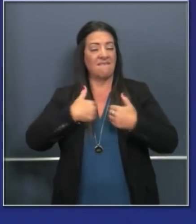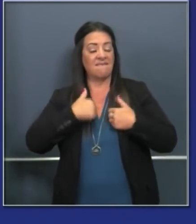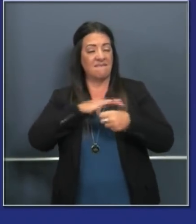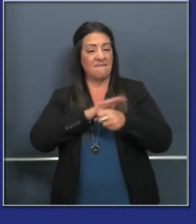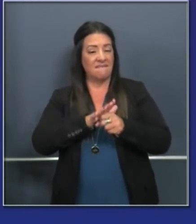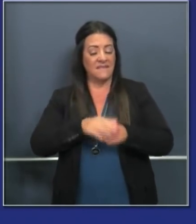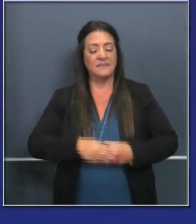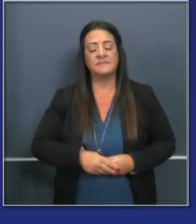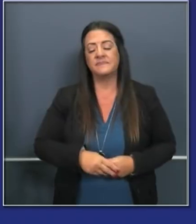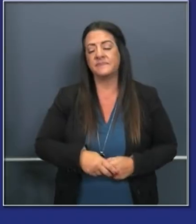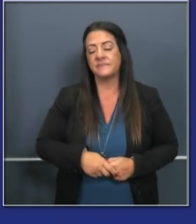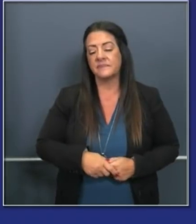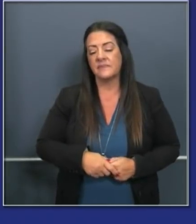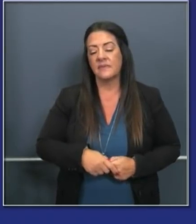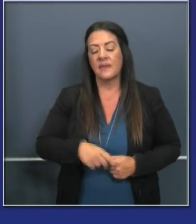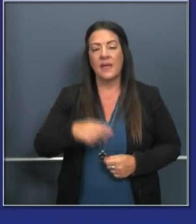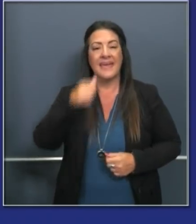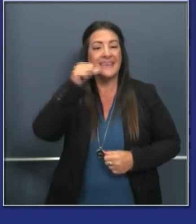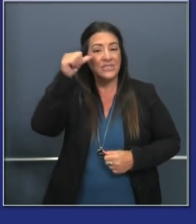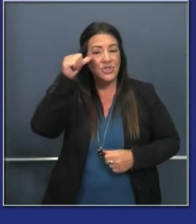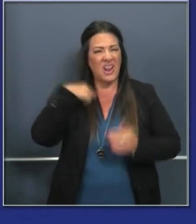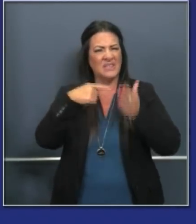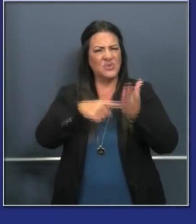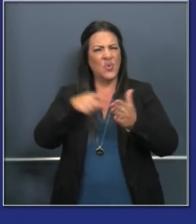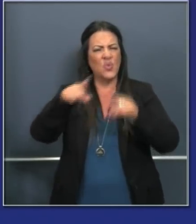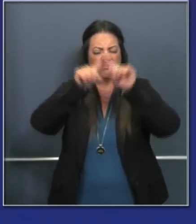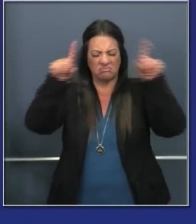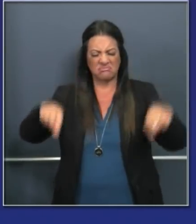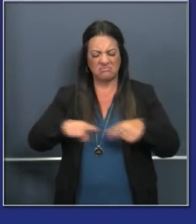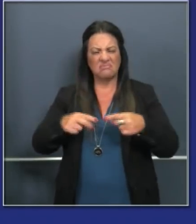PEOPLE THAT ARE COMING INTO HOSPITALS TO TEST POSITIVE FOR